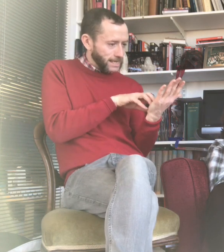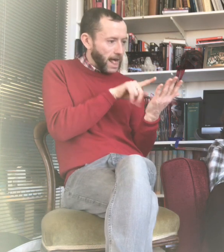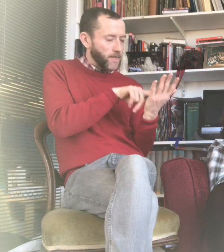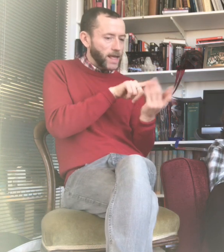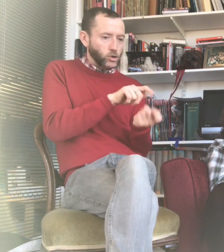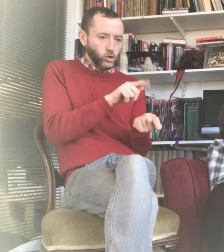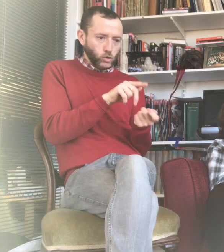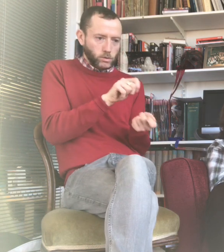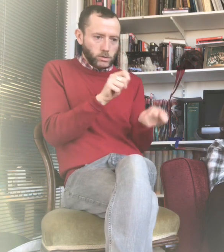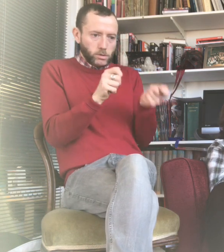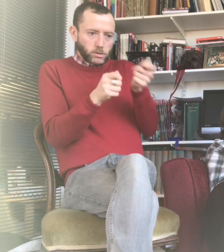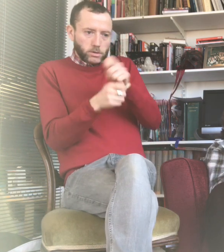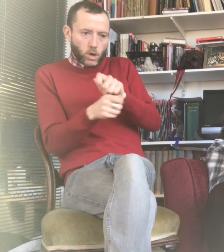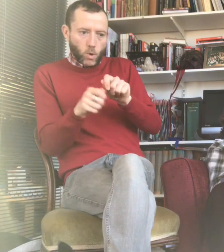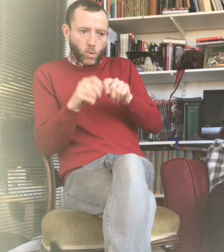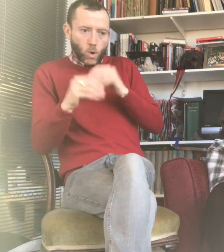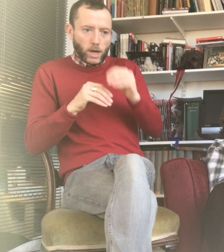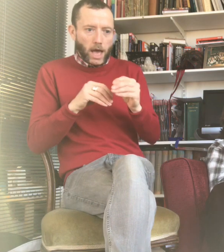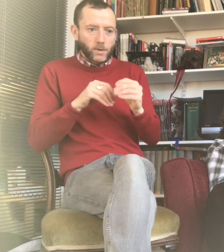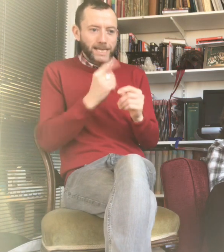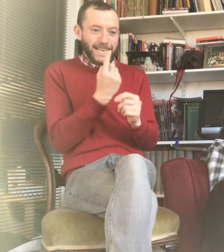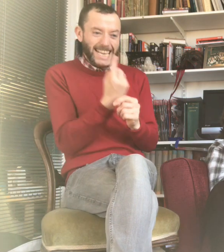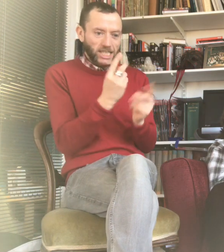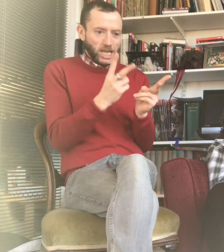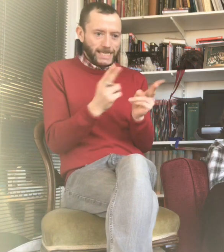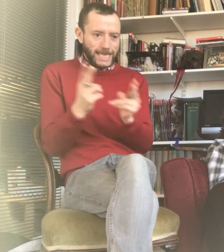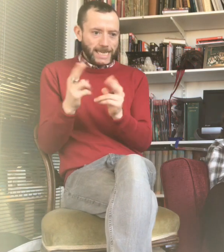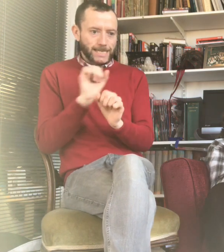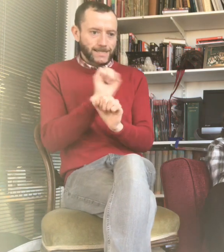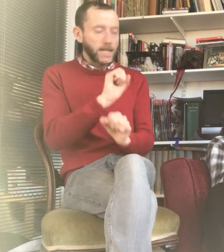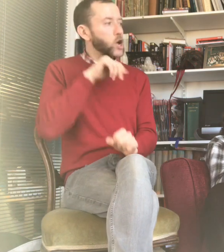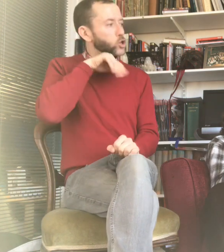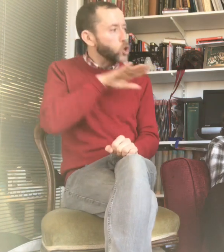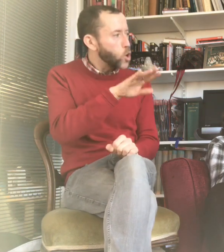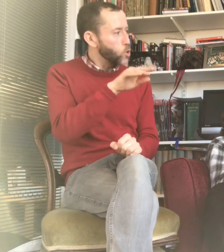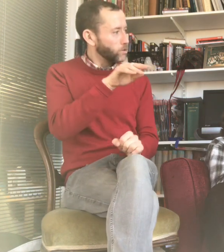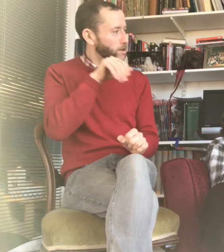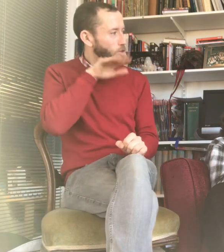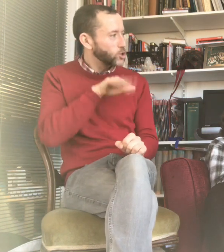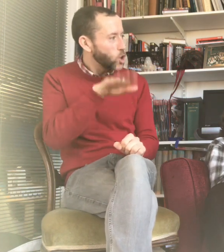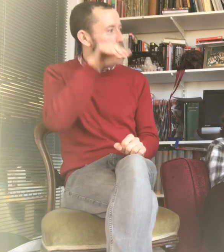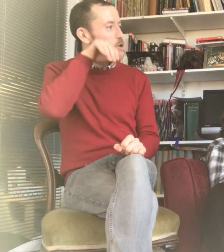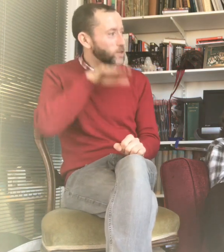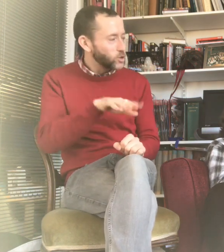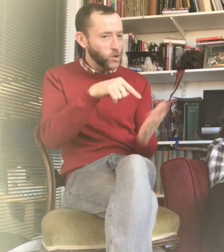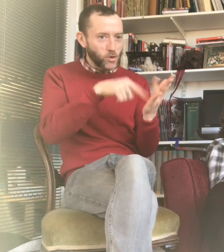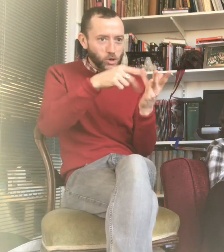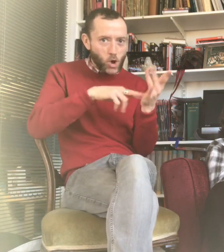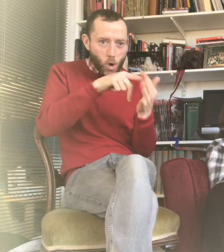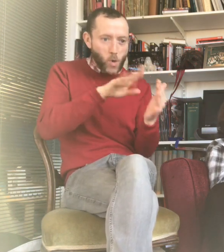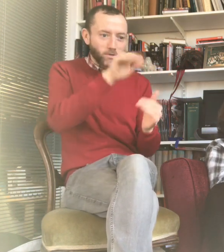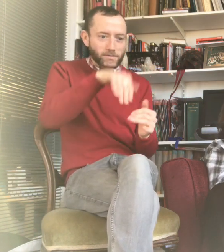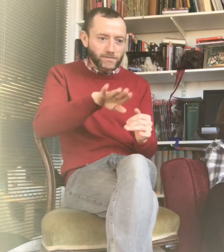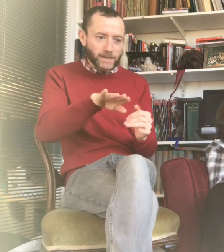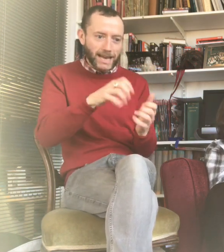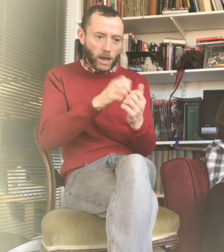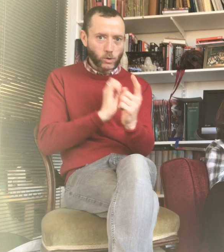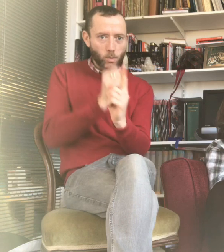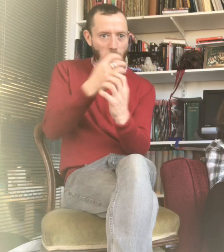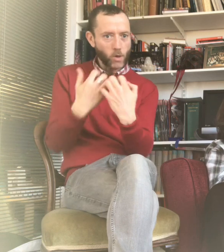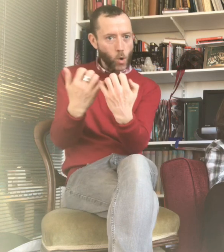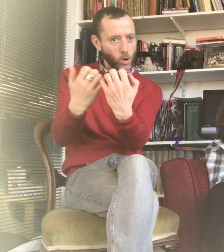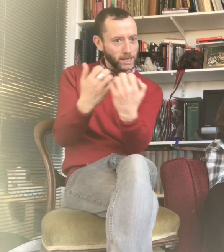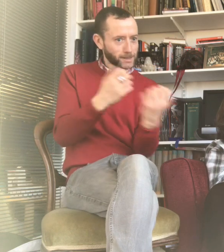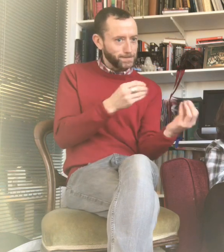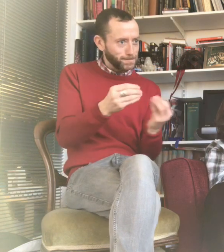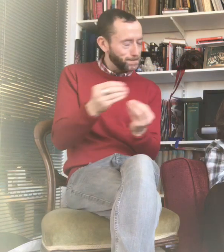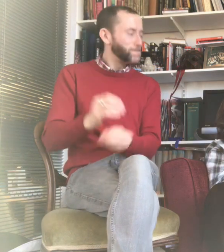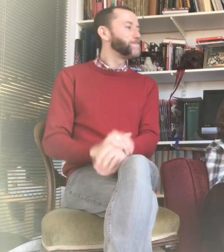discover the tone of each scene and what you wanted the audience to feel. So that